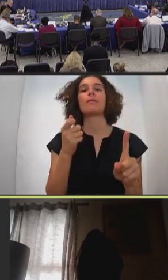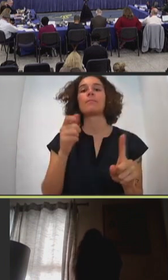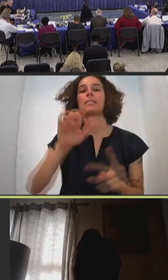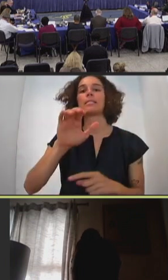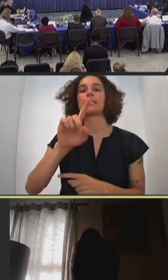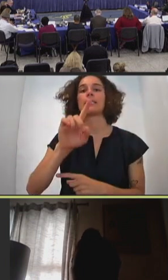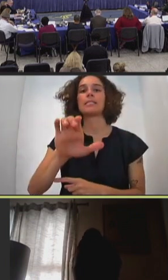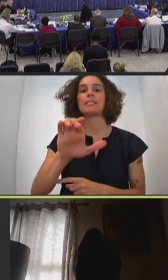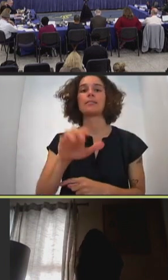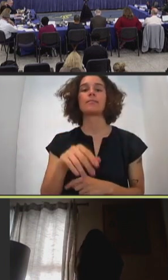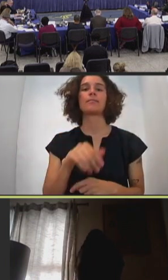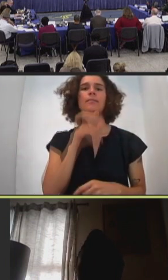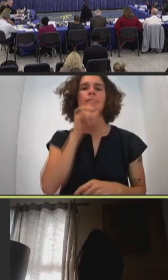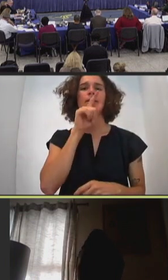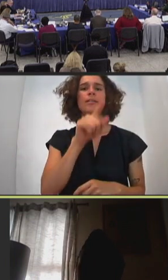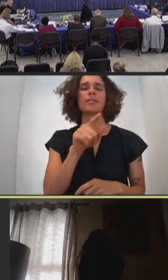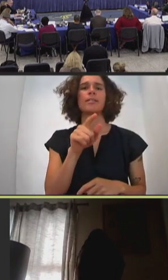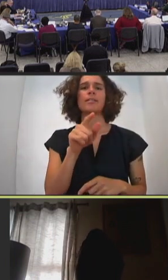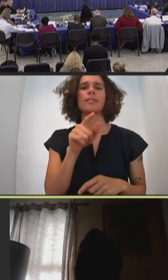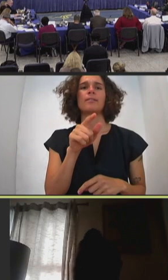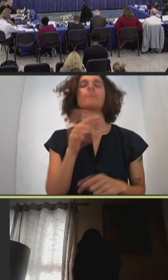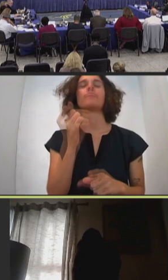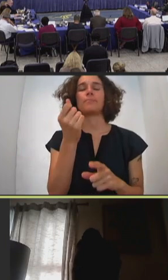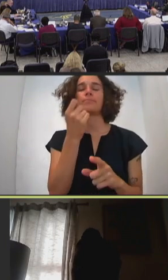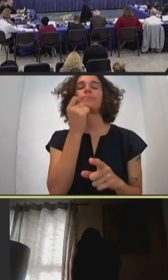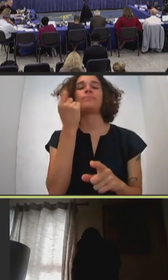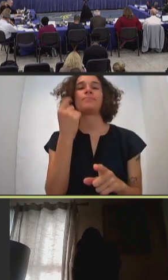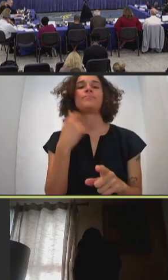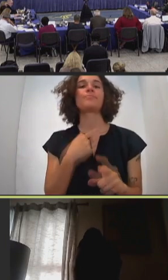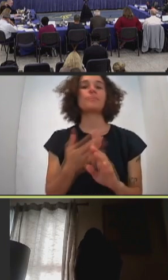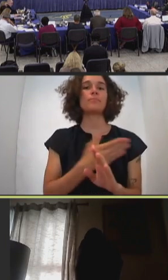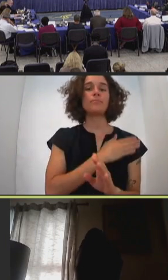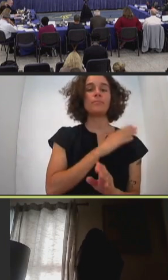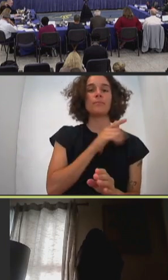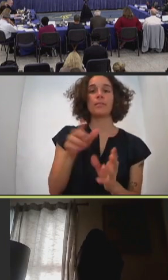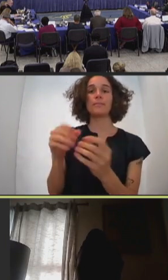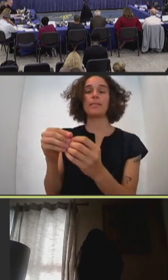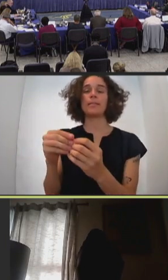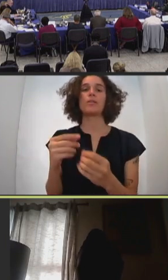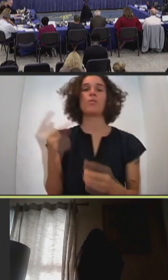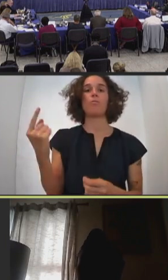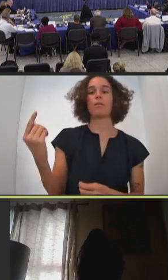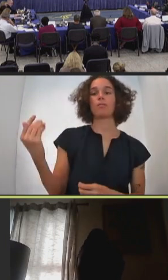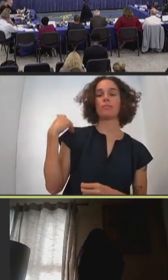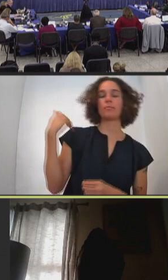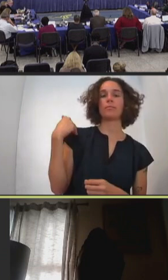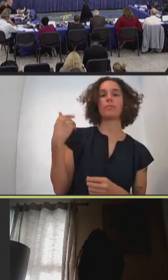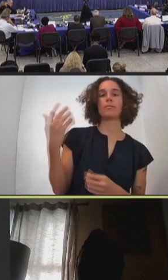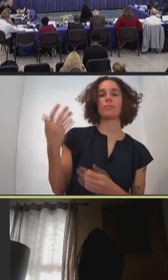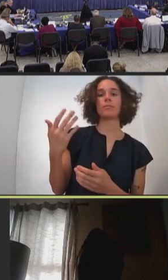Actually, before I hopped on to this call, I received one on folic acid. So, we received